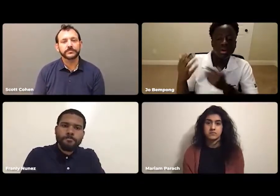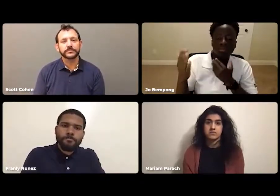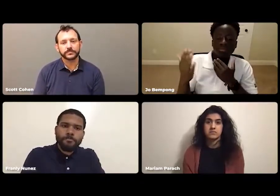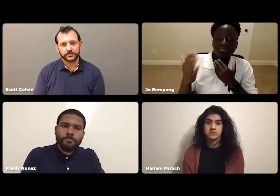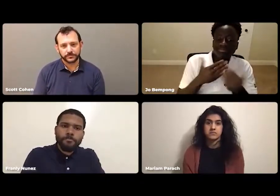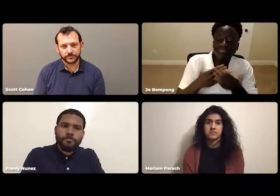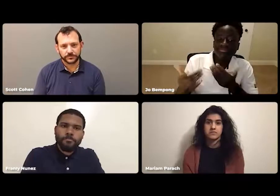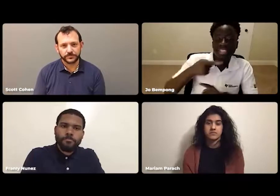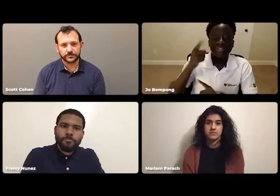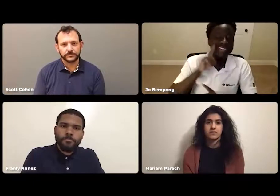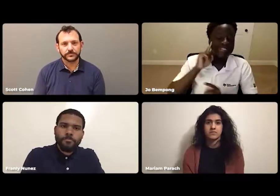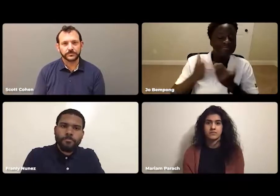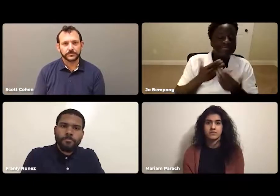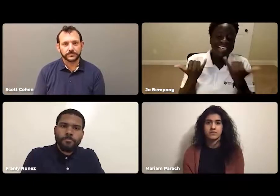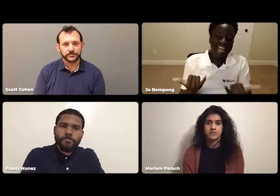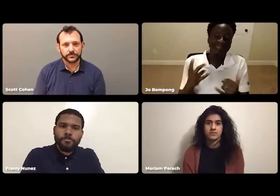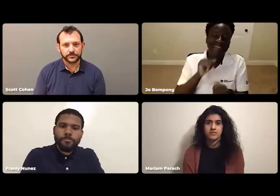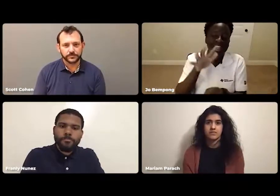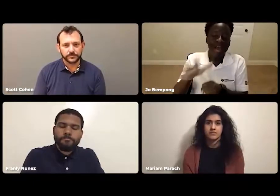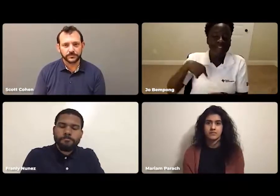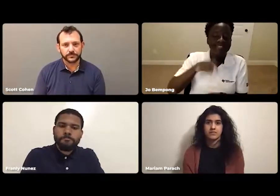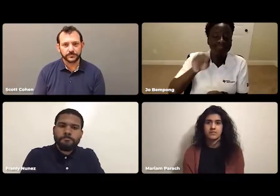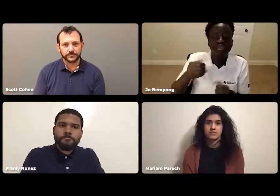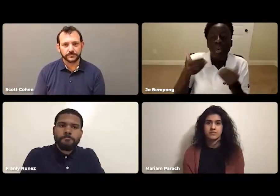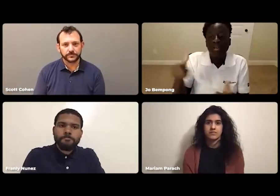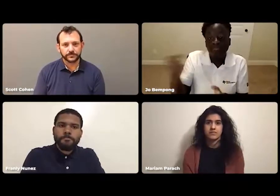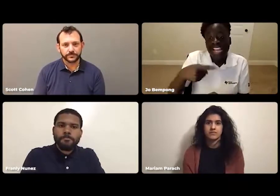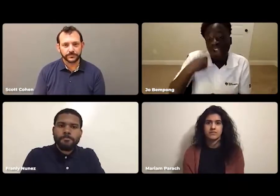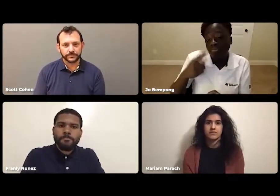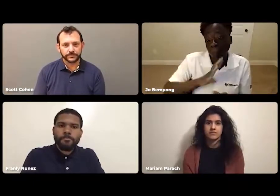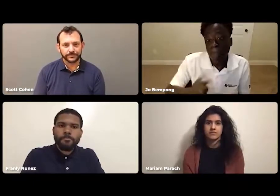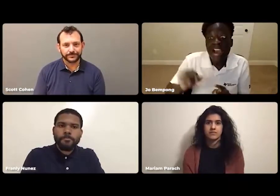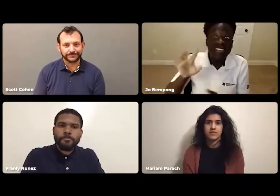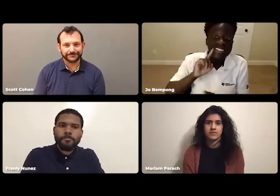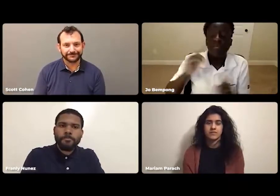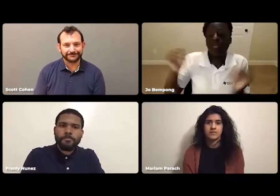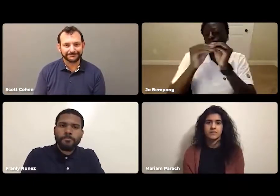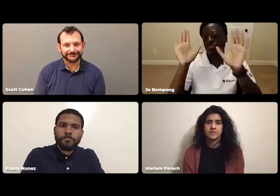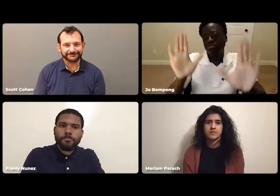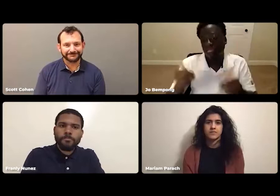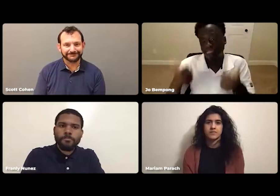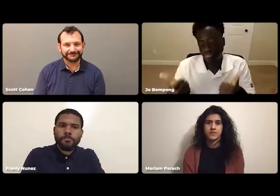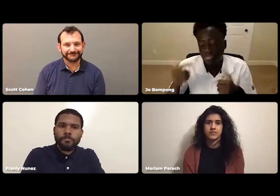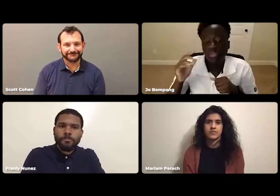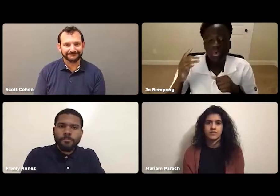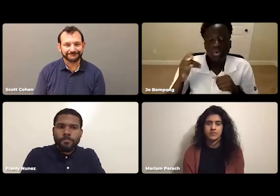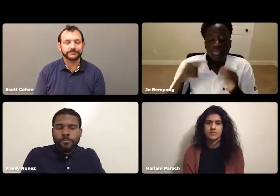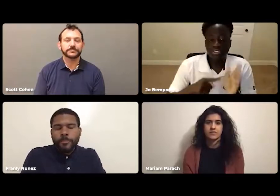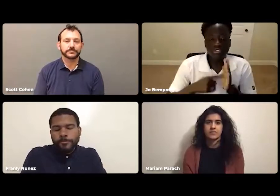Have a person of color man that booth, whether they're hearing or deaf. We know there's not a lot of deaf people. Maybe it's a woman.